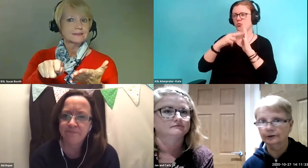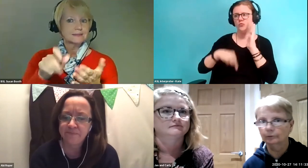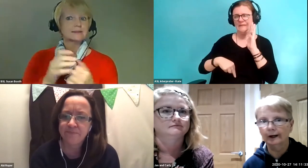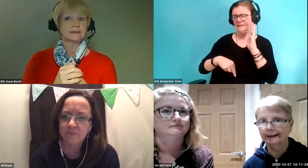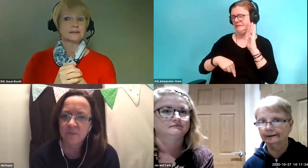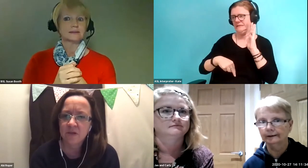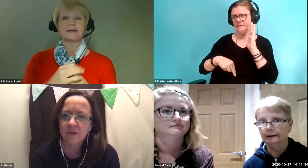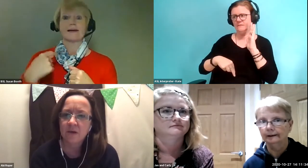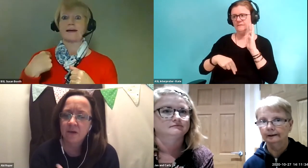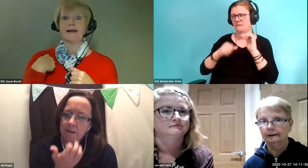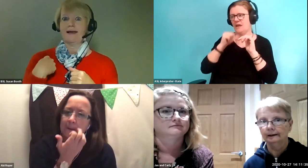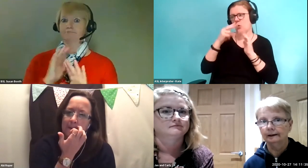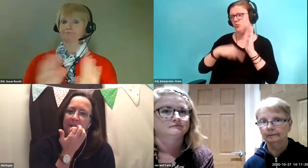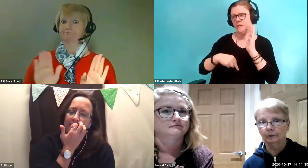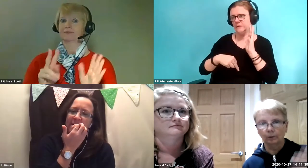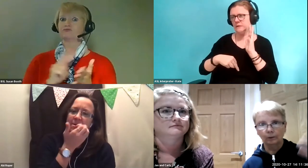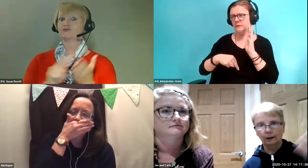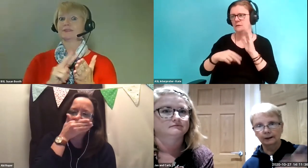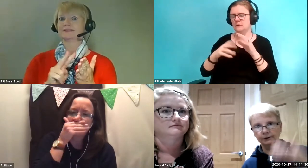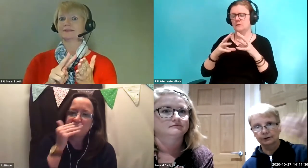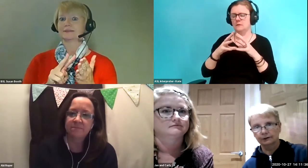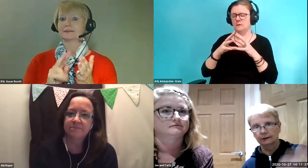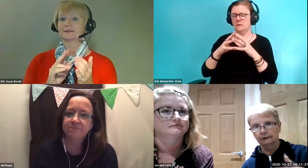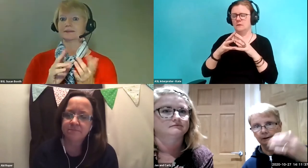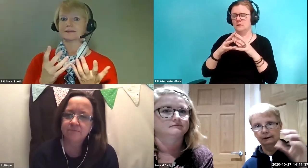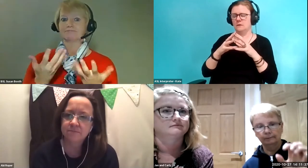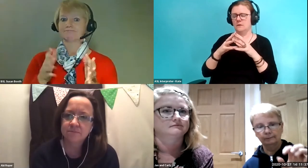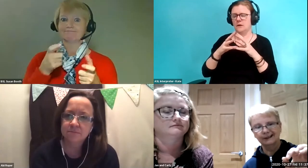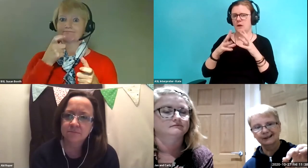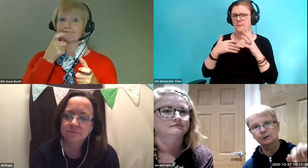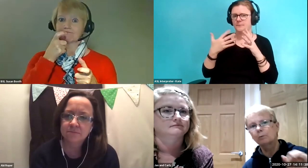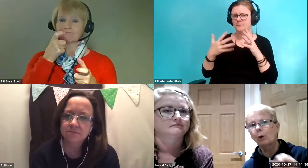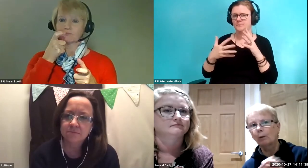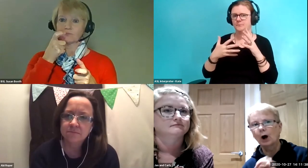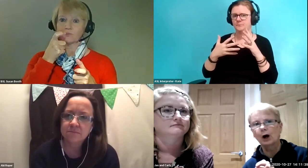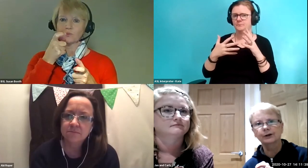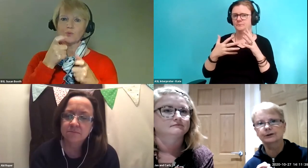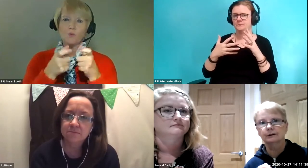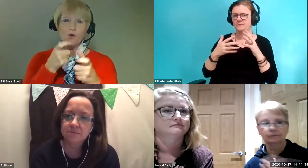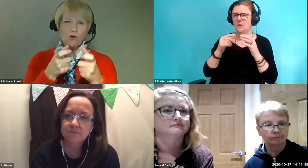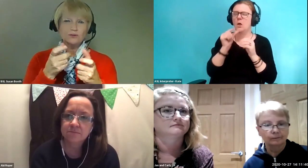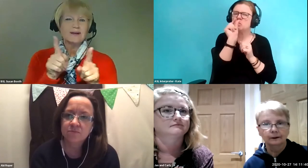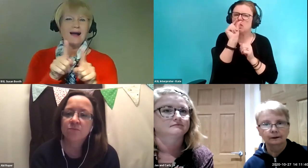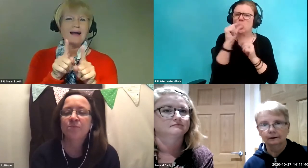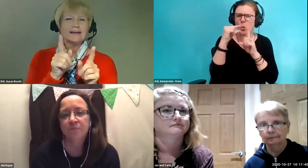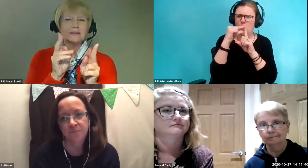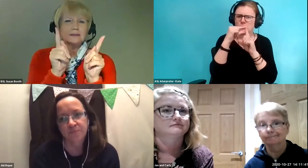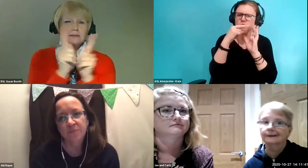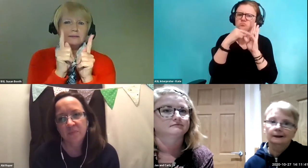I don't read. Um words Um, small words